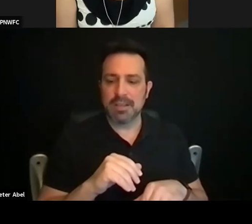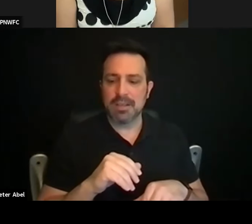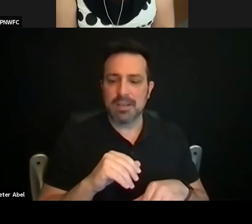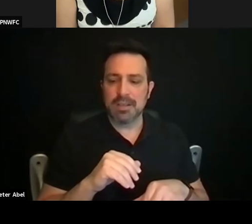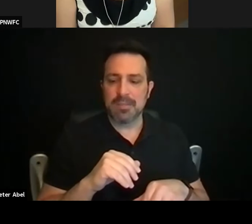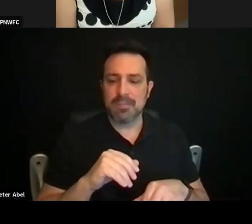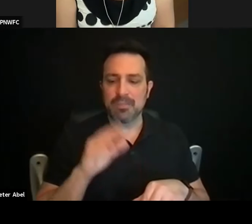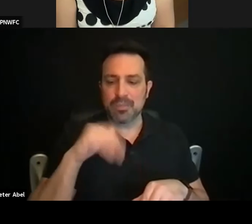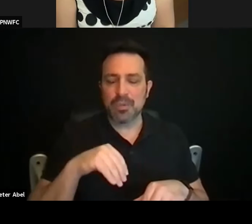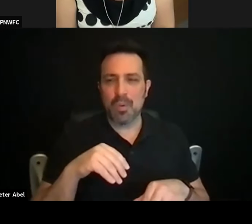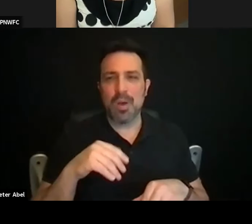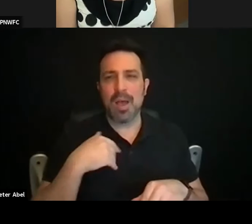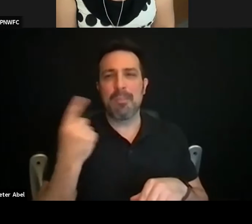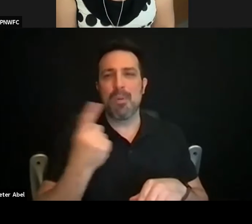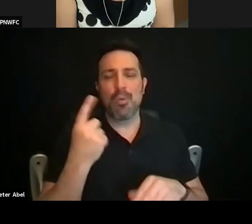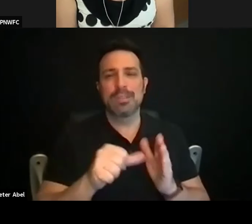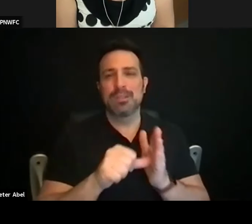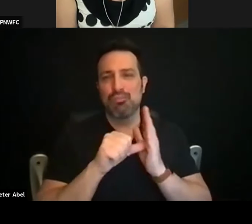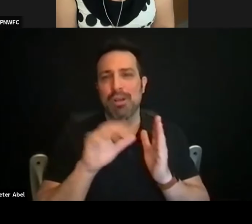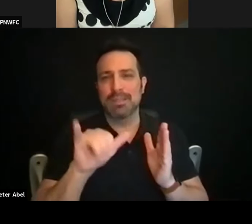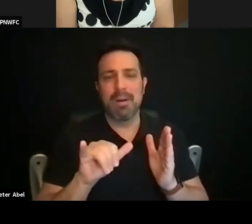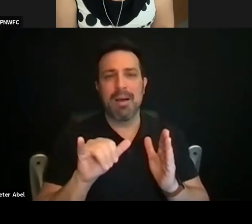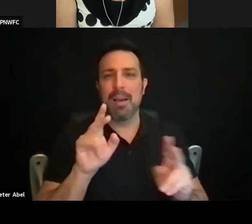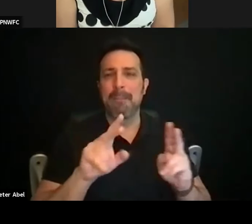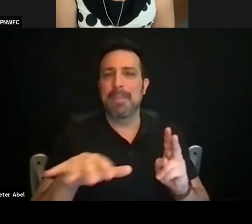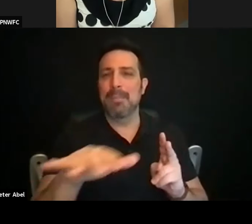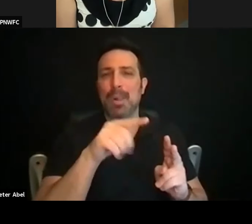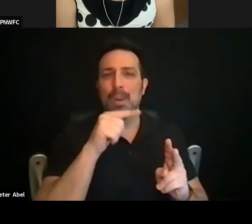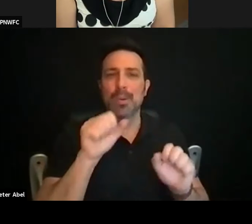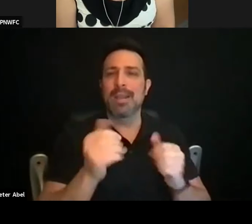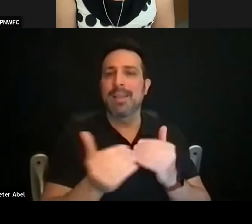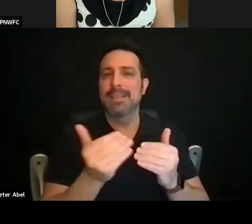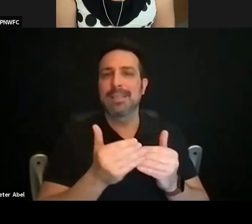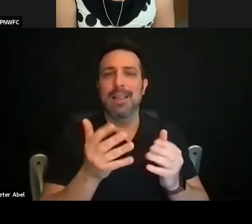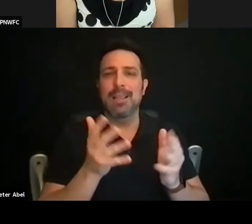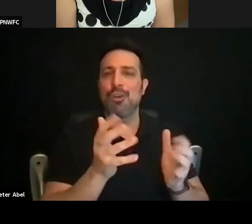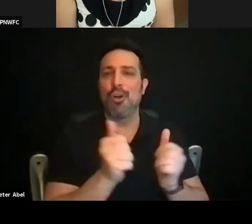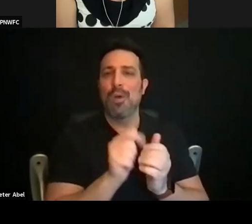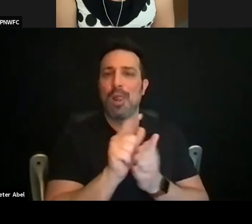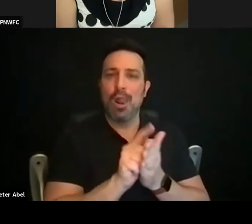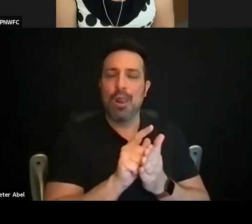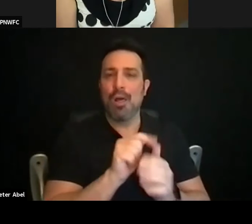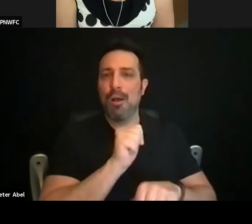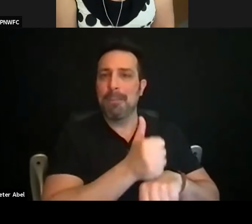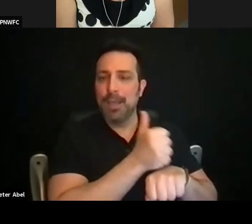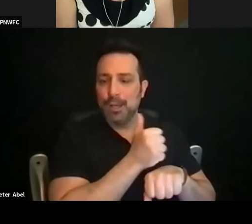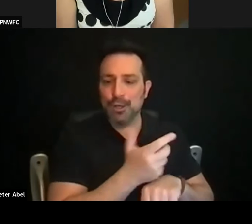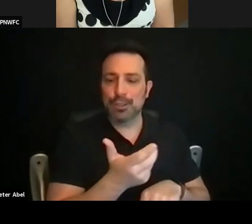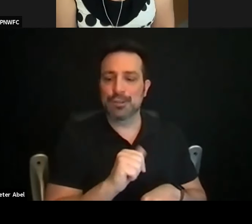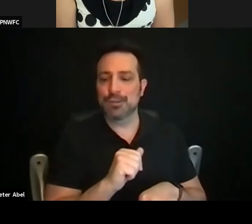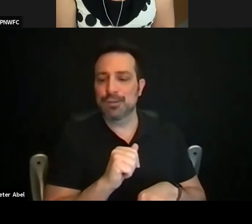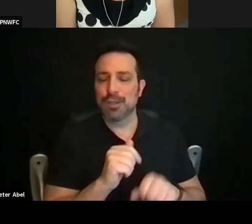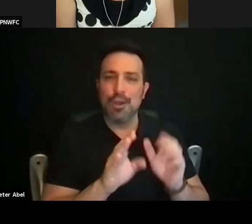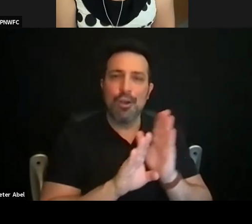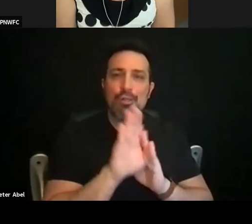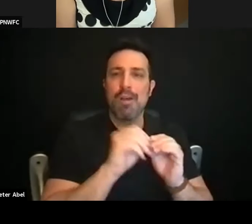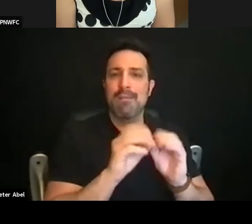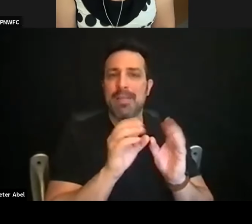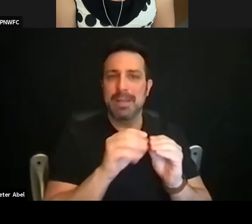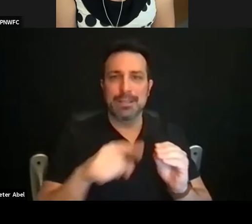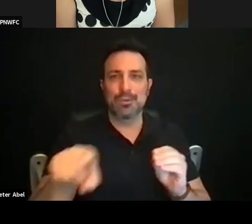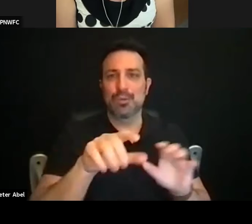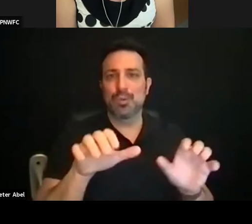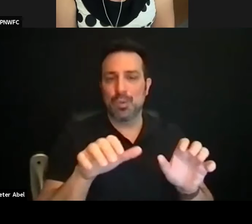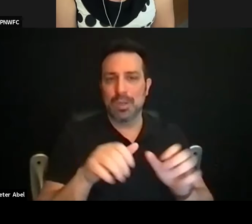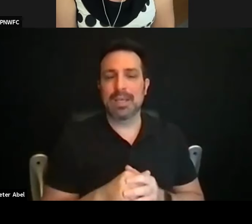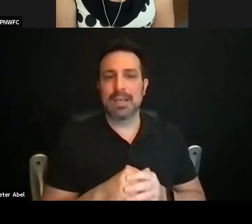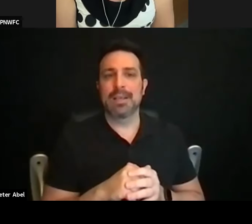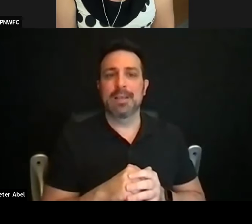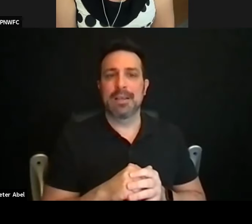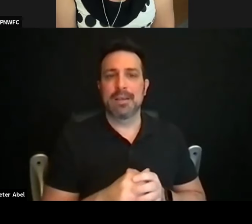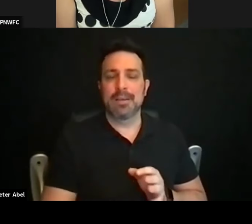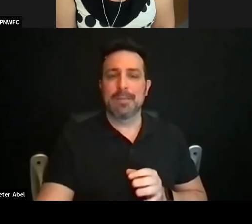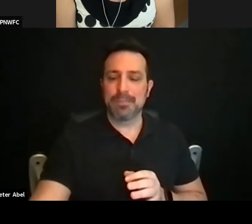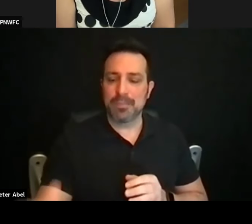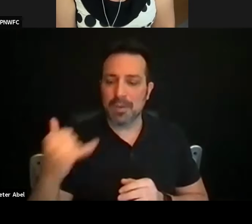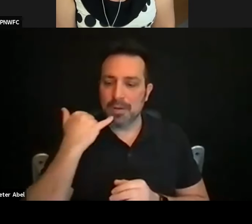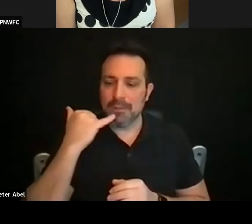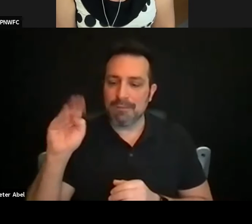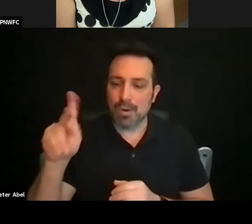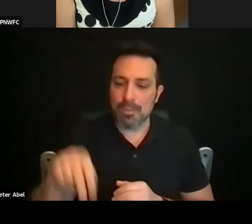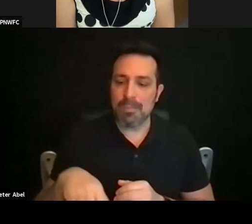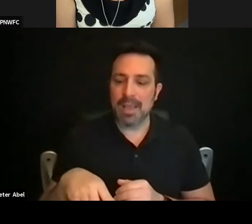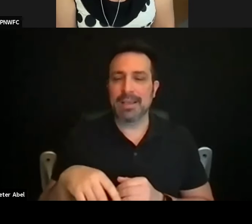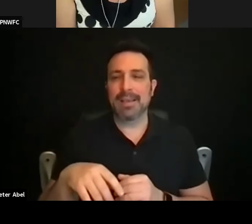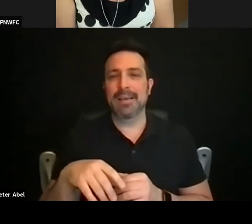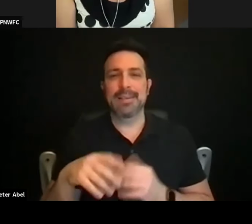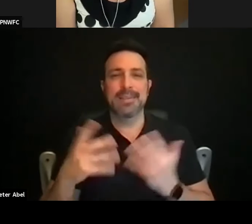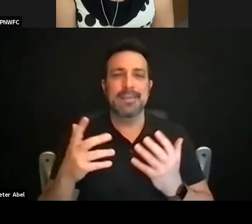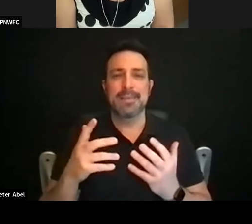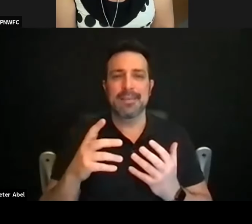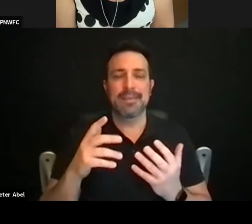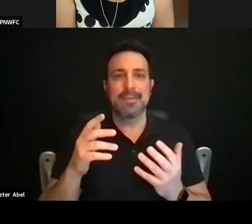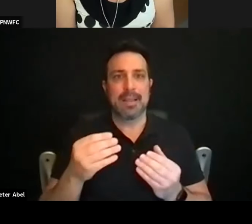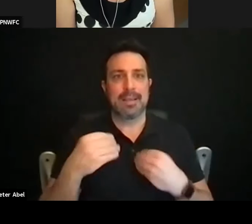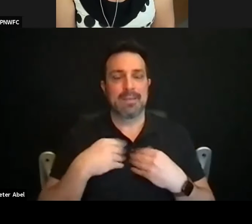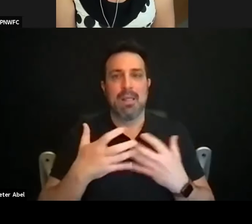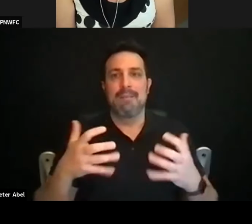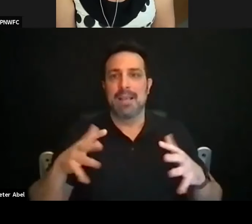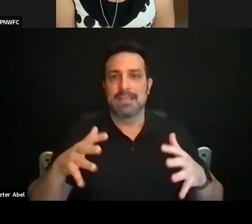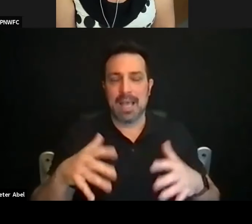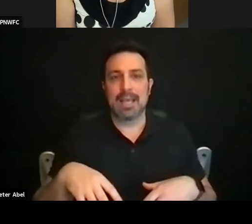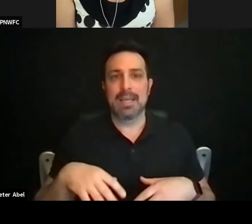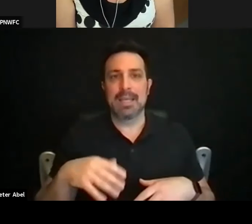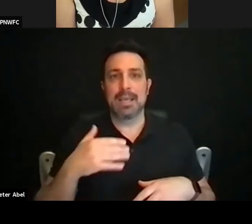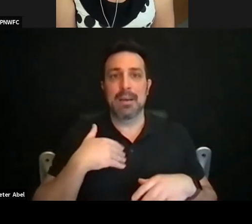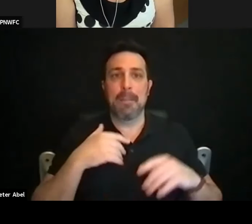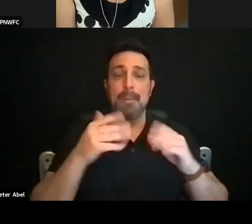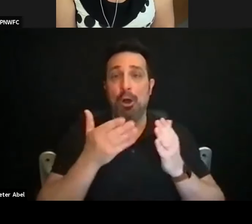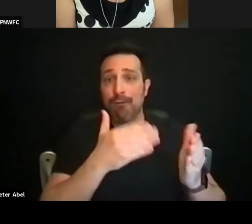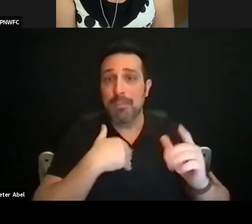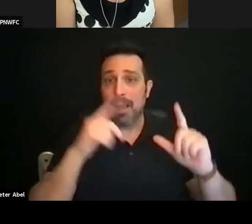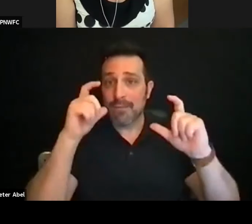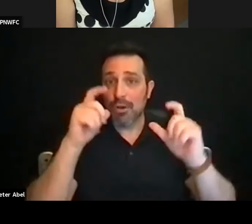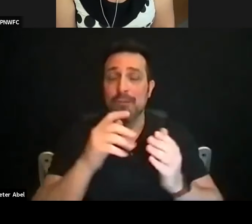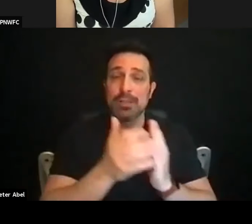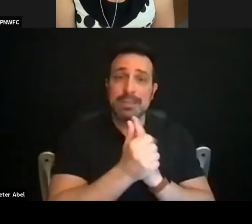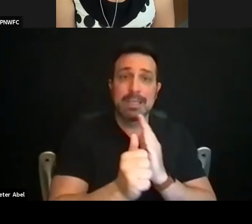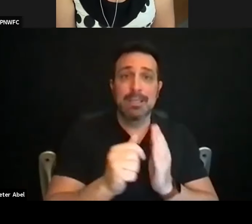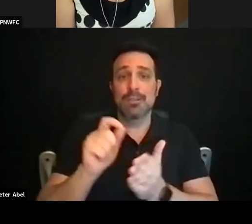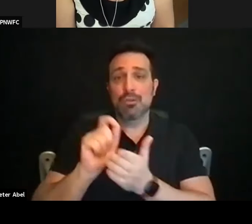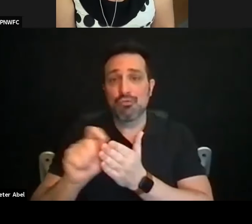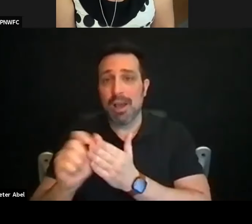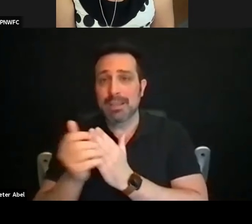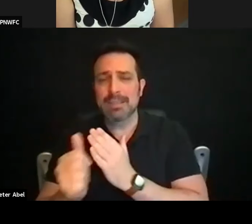doing.